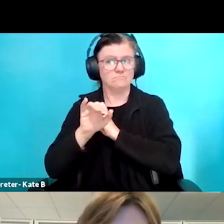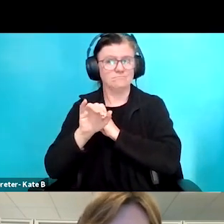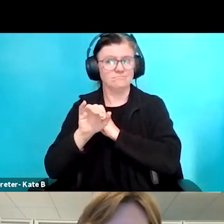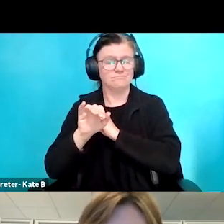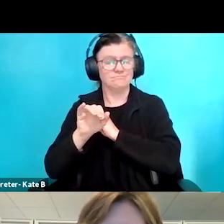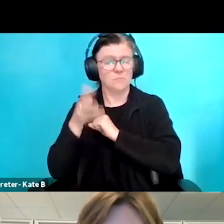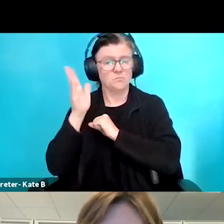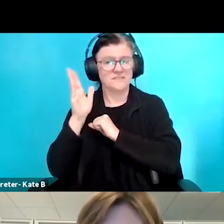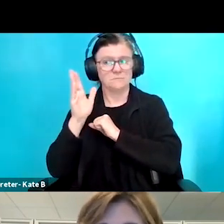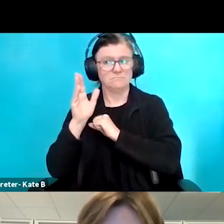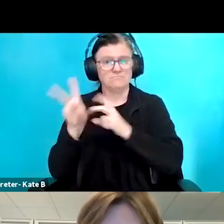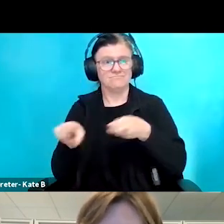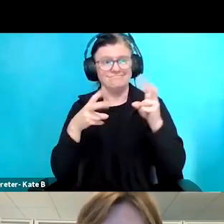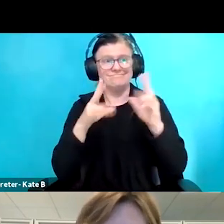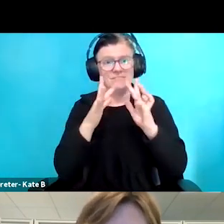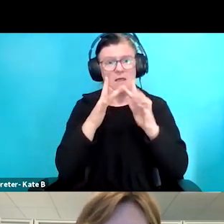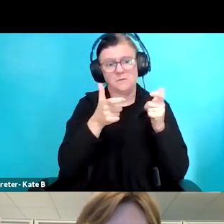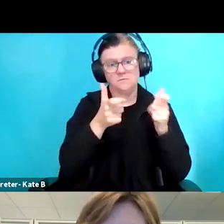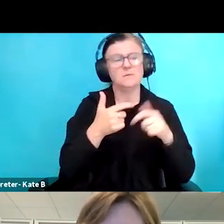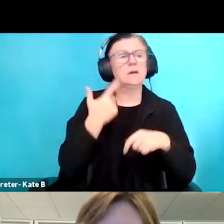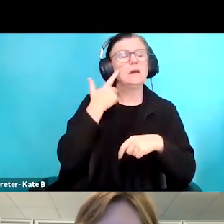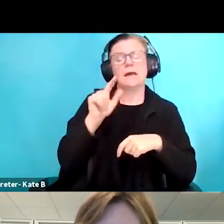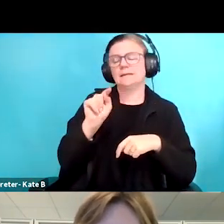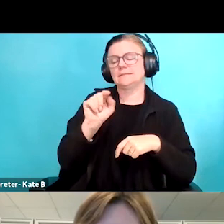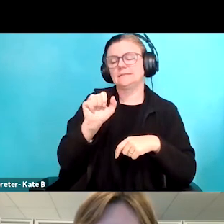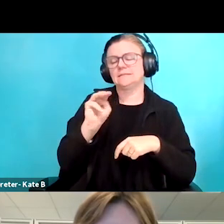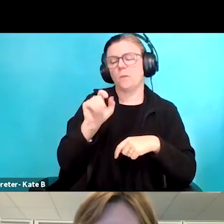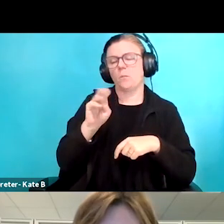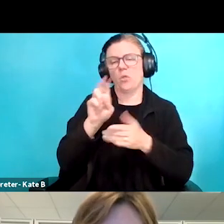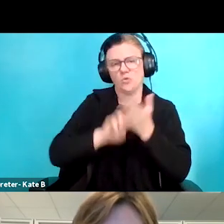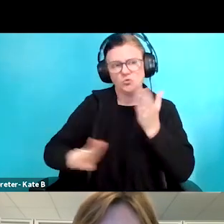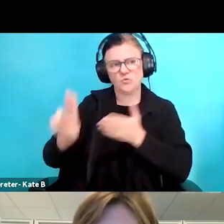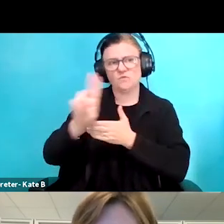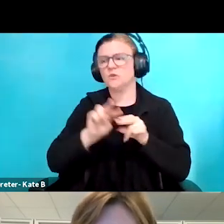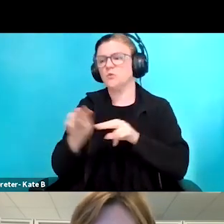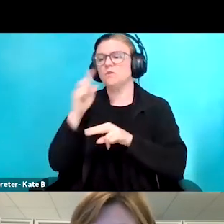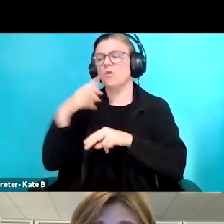around something that Temple University is doing by looking at volunteer opportunities and the